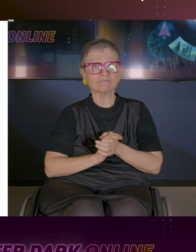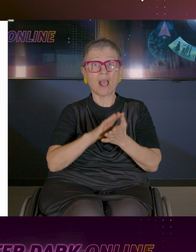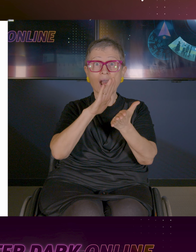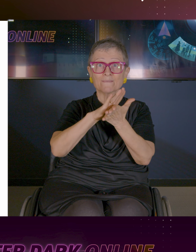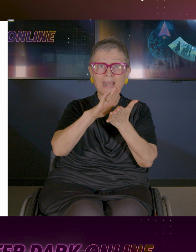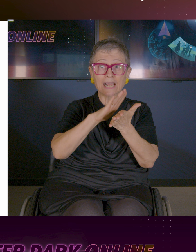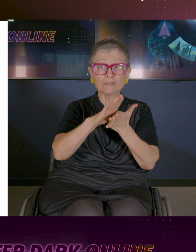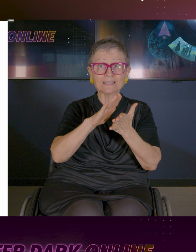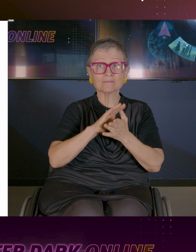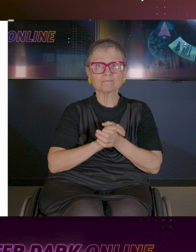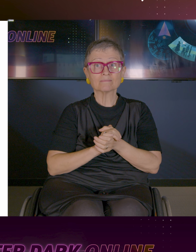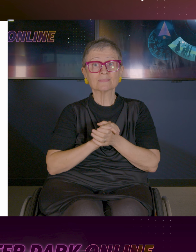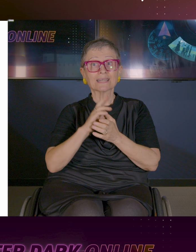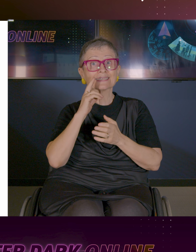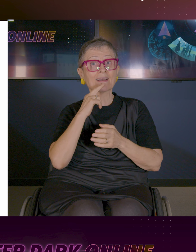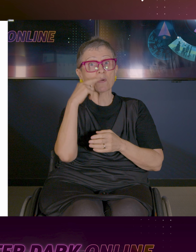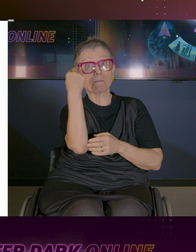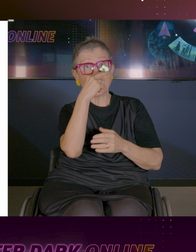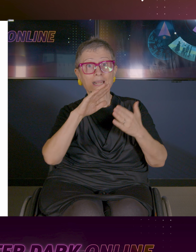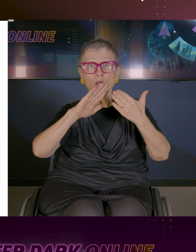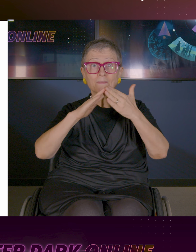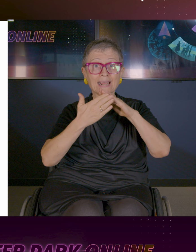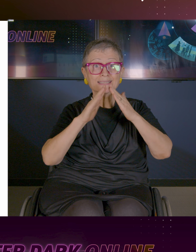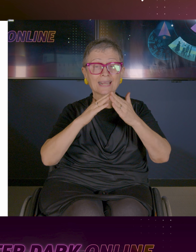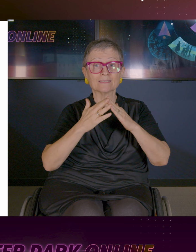we empower the deaf hard of hearing and deafblind communities